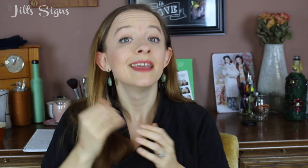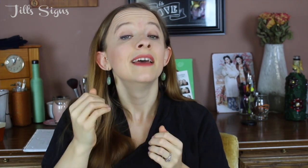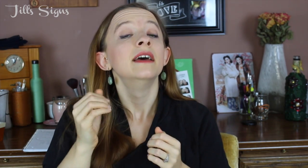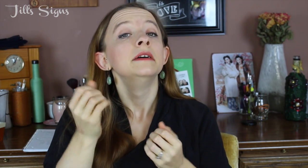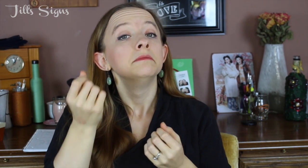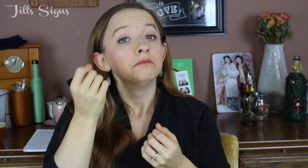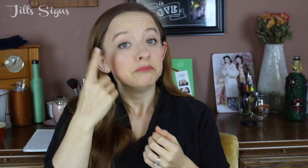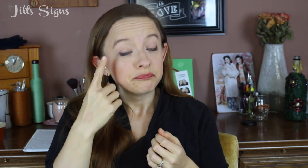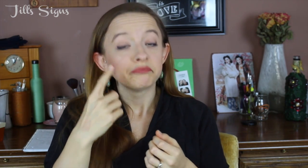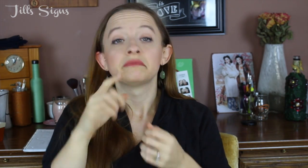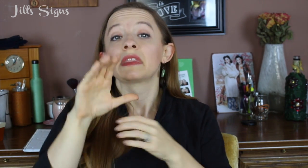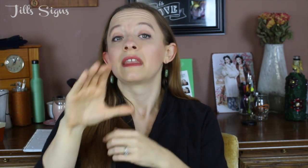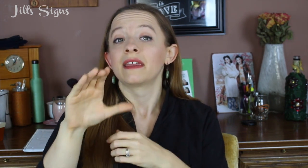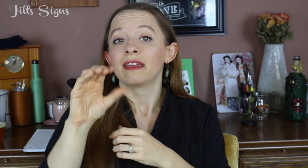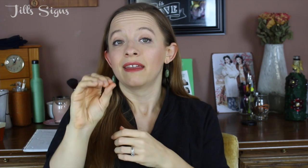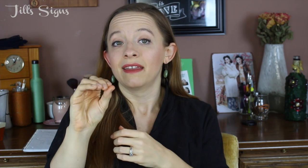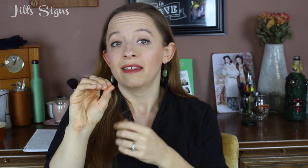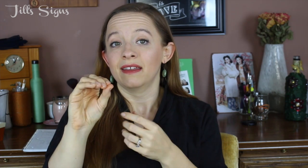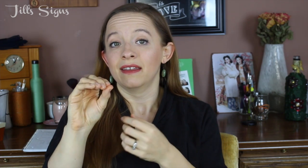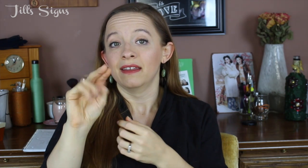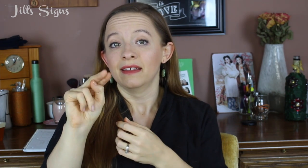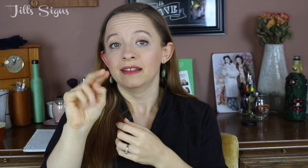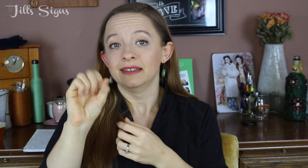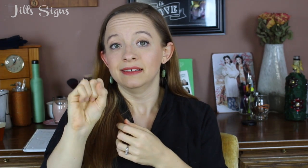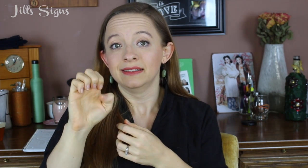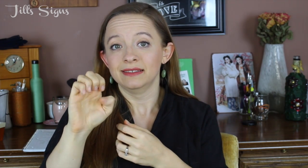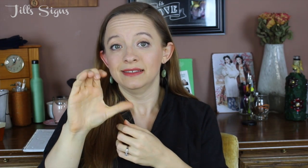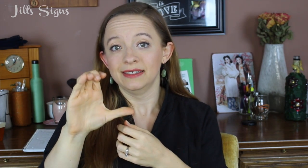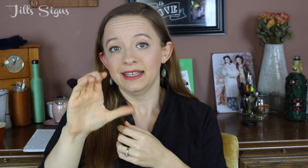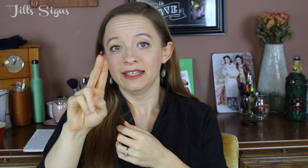working at the same time. Now for